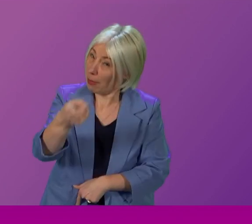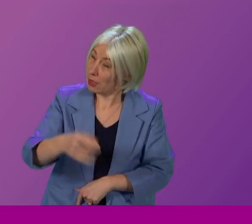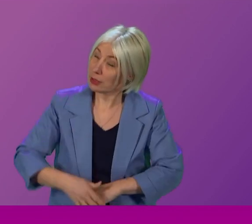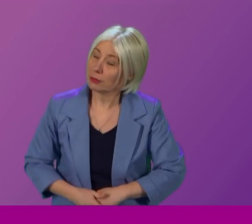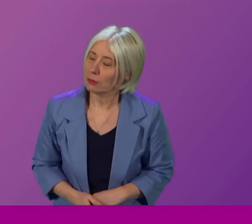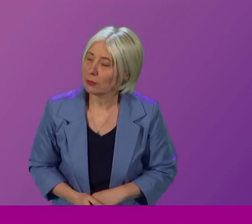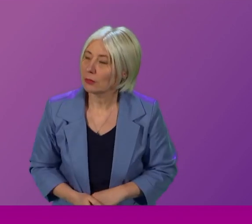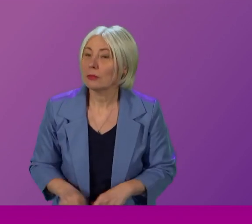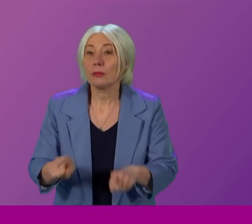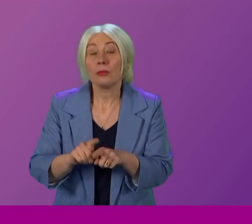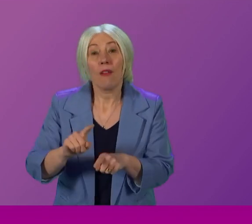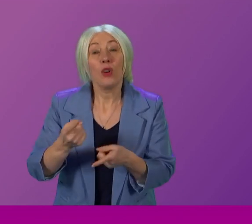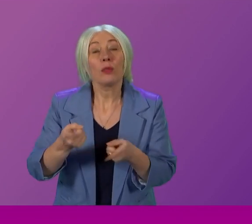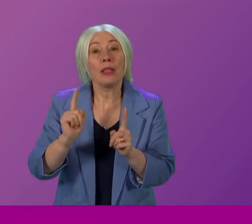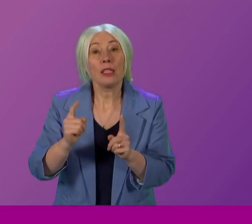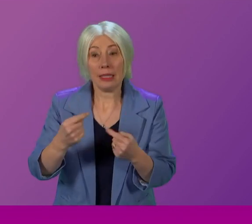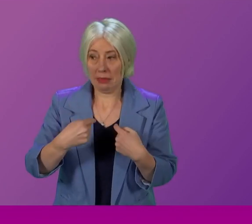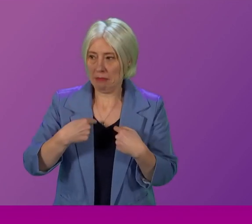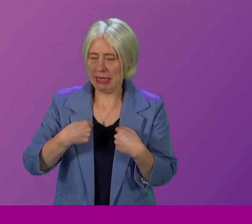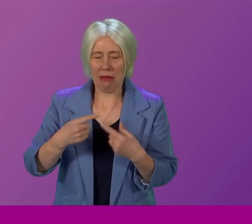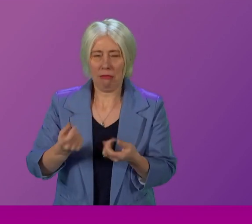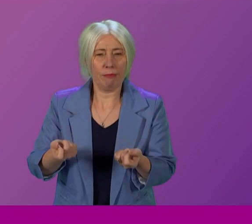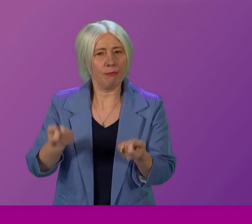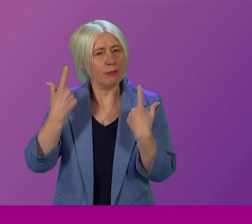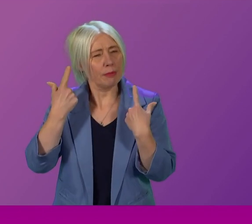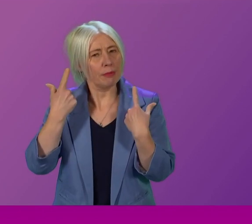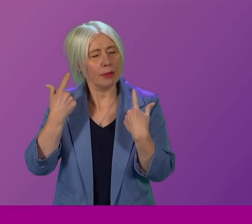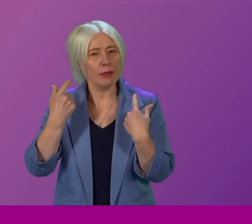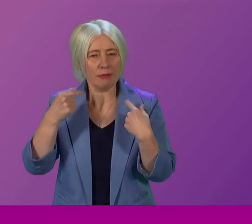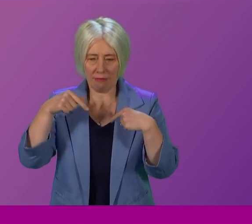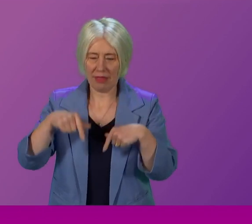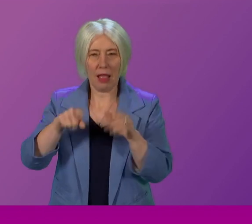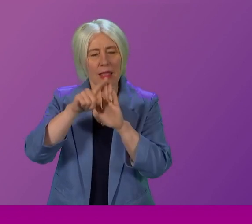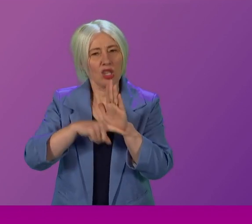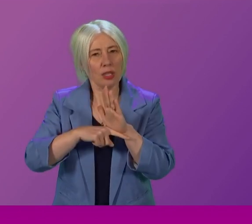The First Minister accused me of a basic misunderstanding of legislation. I would